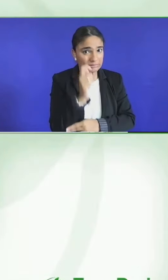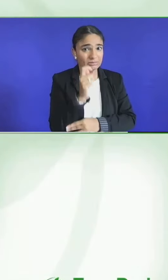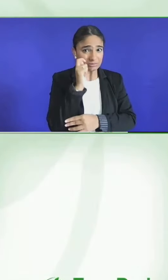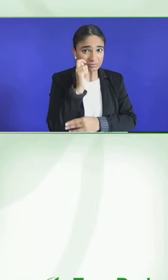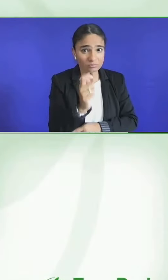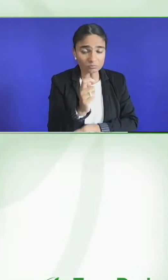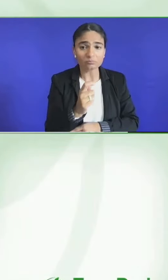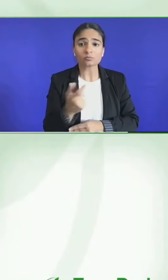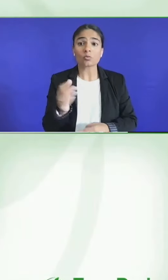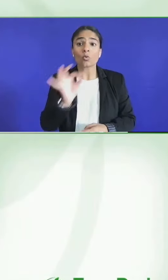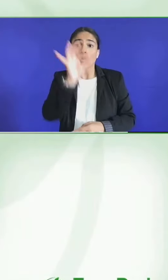really need and want as support.